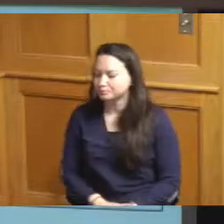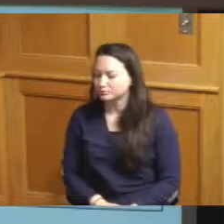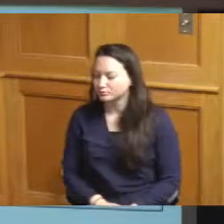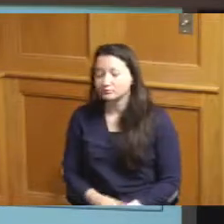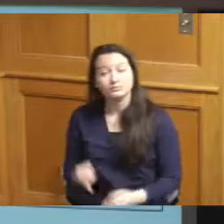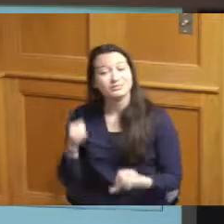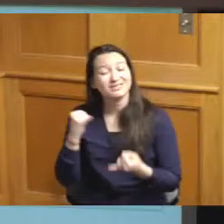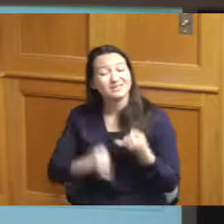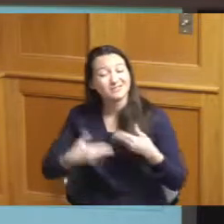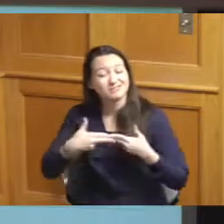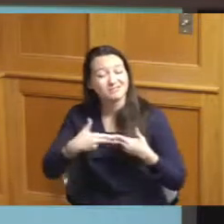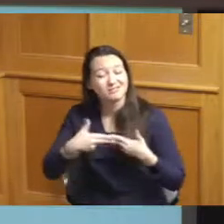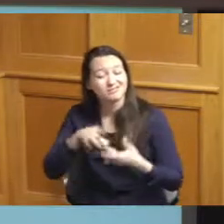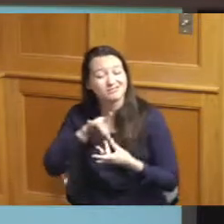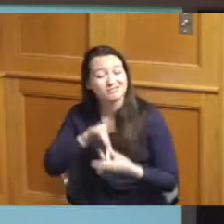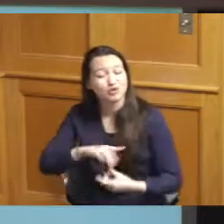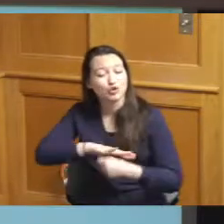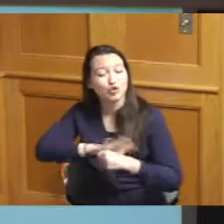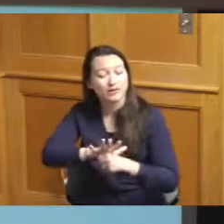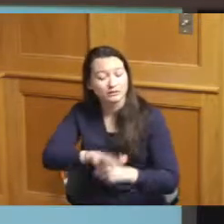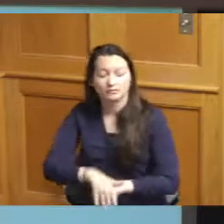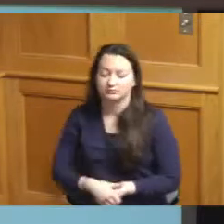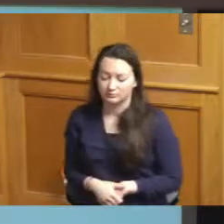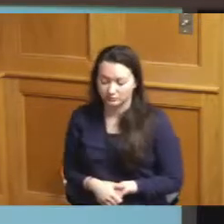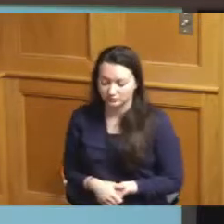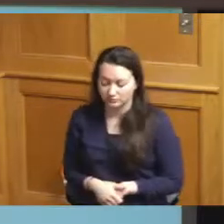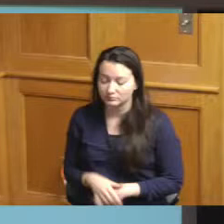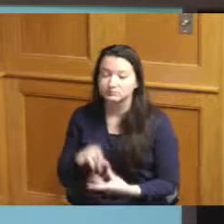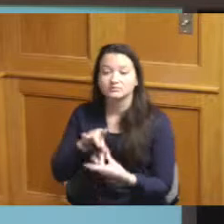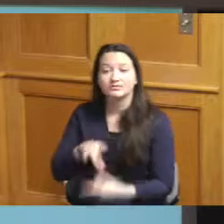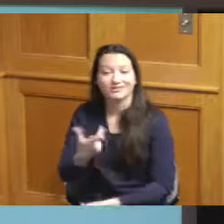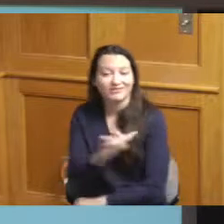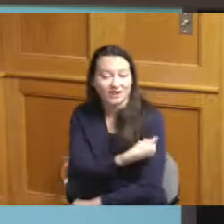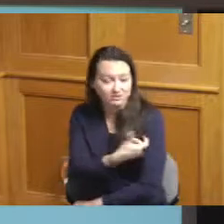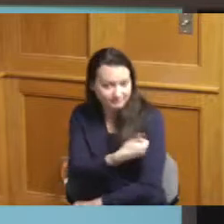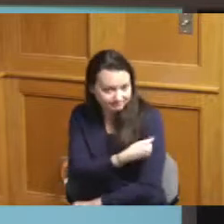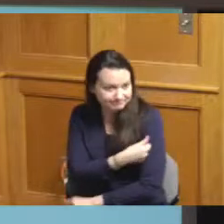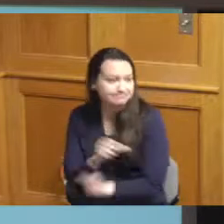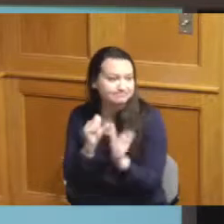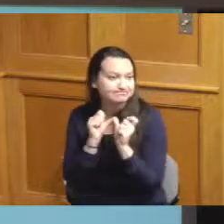the last slide I have with regards to Covid-19 deals with vaccinations we continue to have